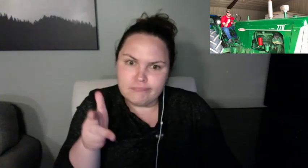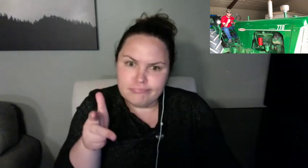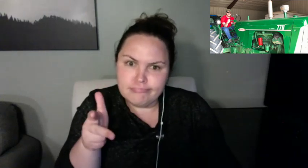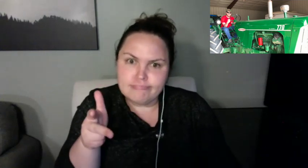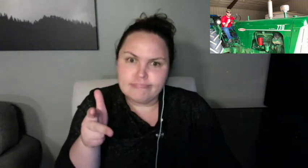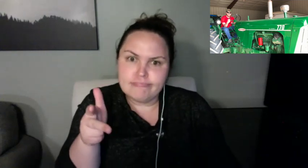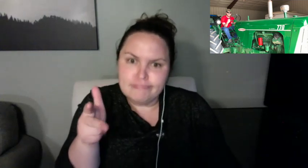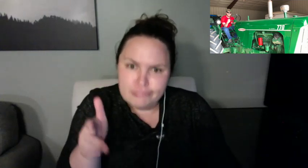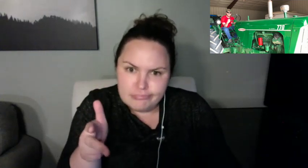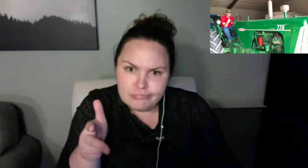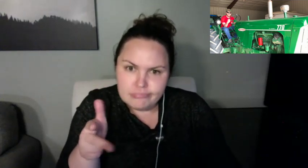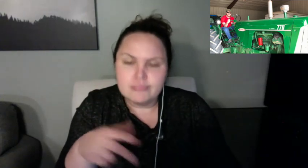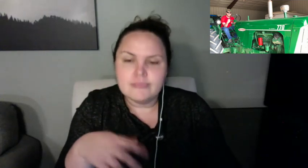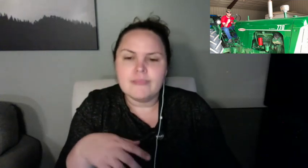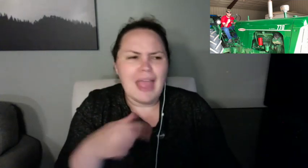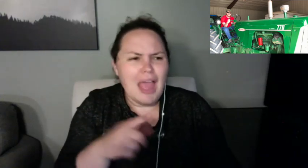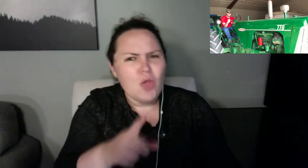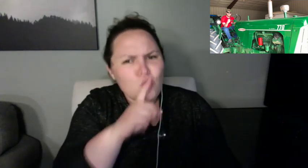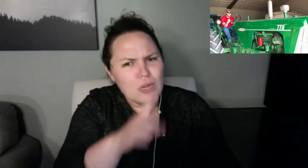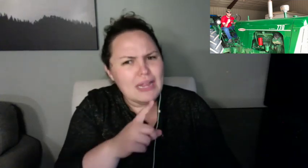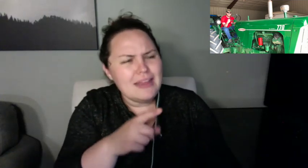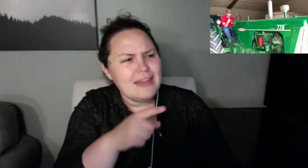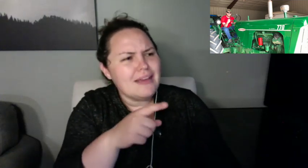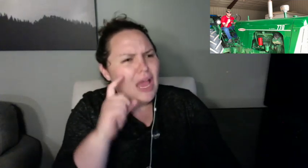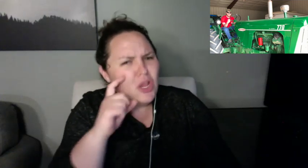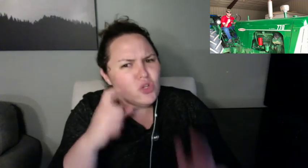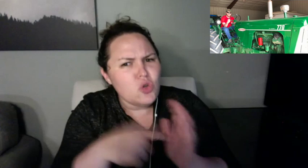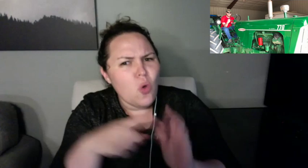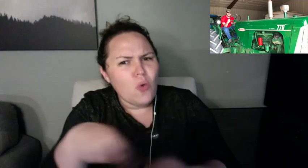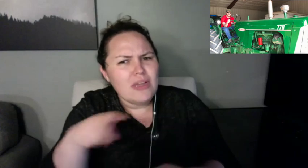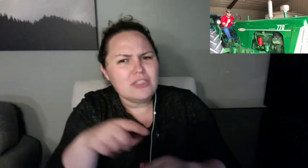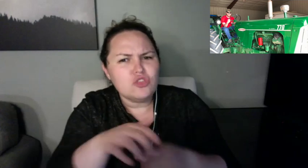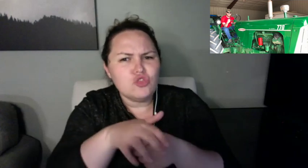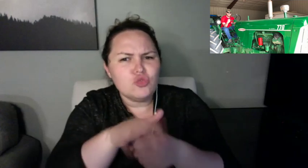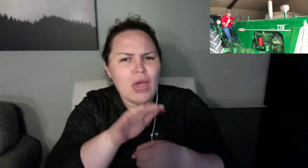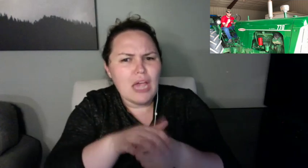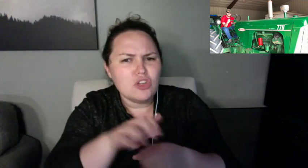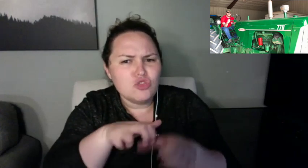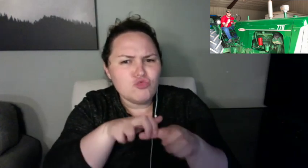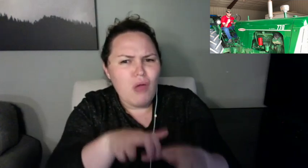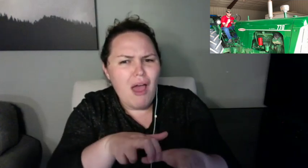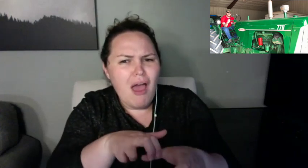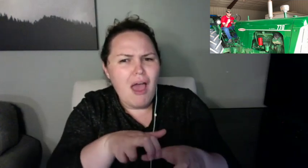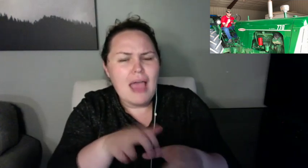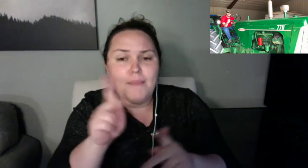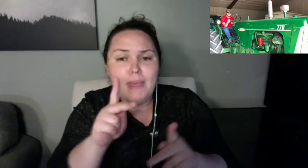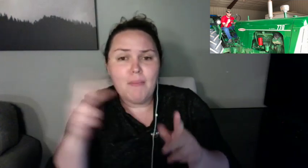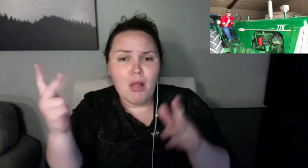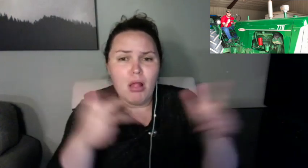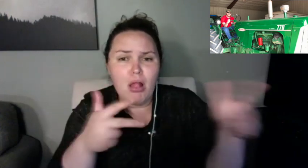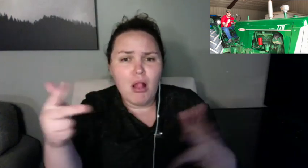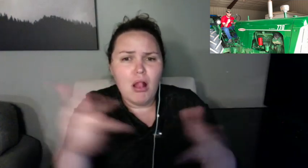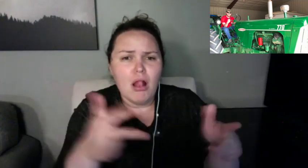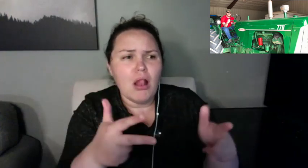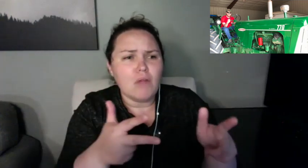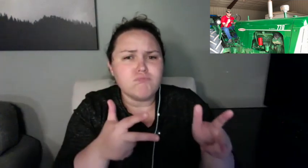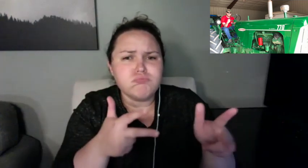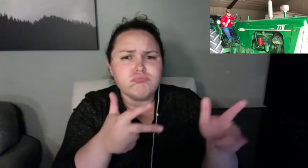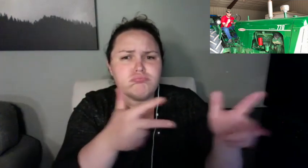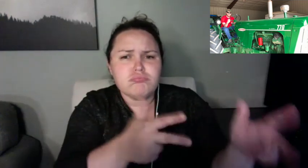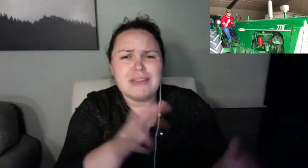go on these long, 50 mile rides. And people have always talked to me about